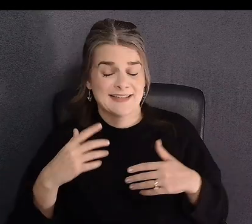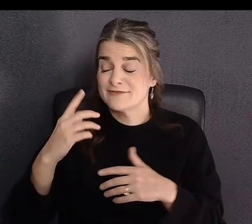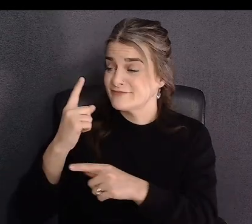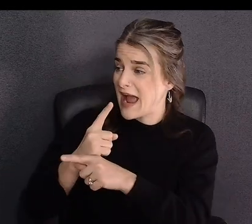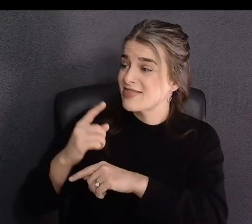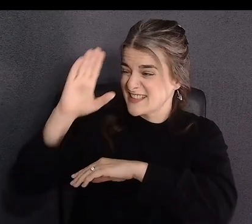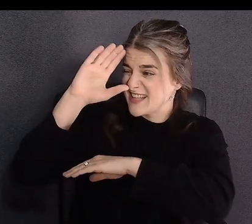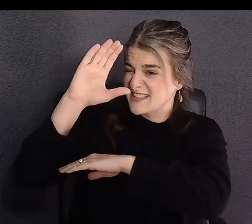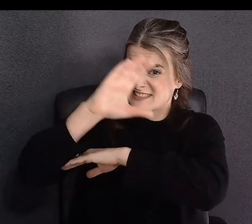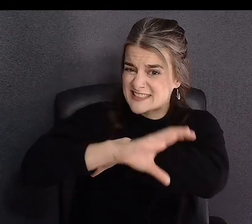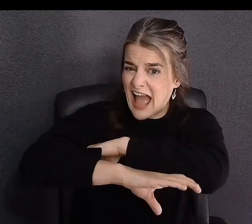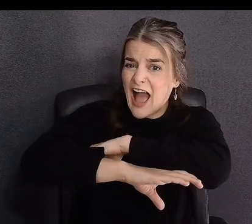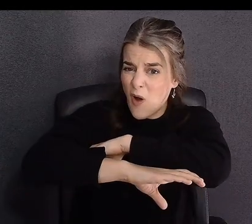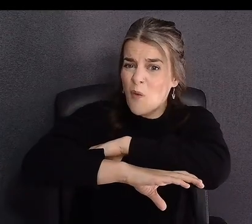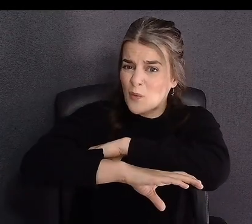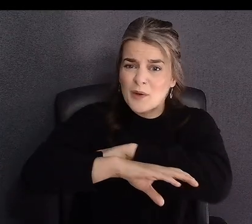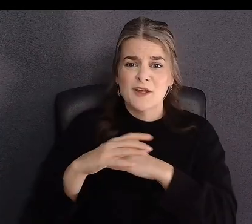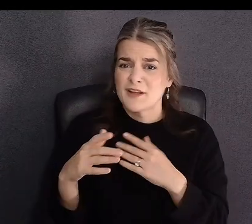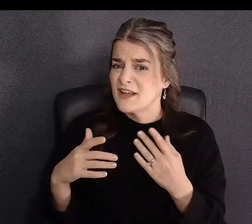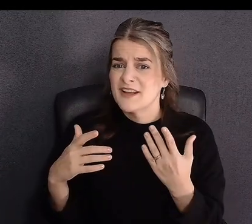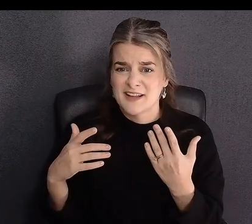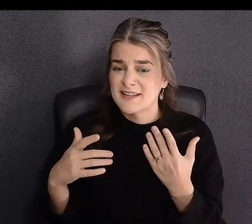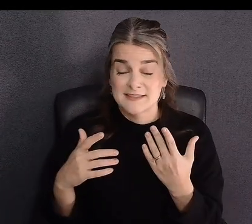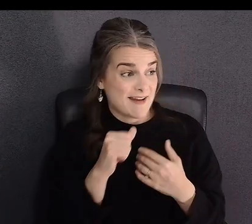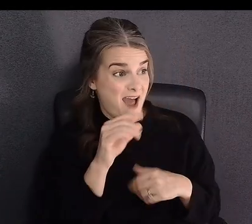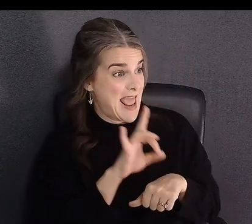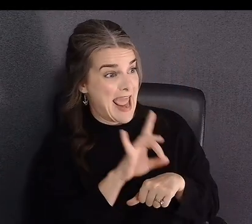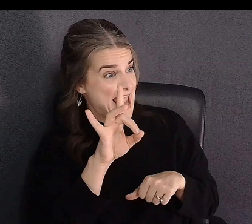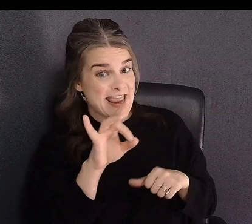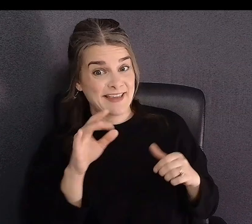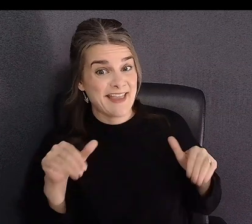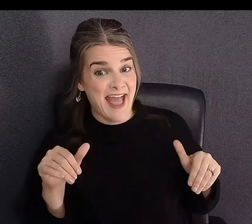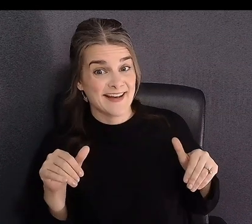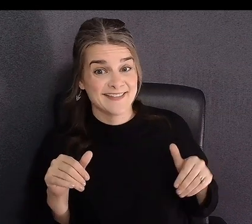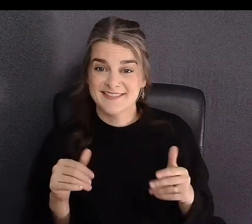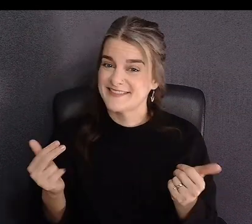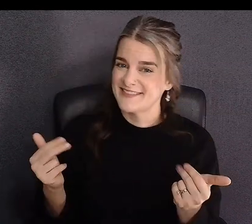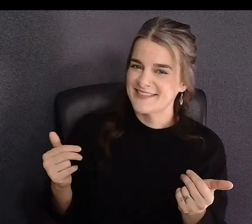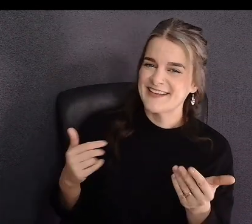I'm like, is it not 8 o'clock? ALEX LEE: Thank you again so much for sharing all that great information.